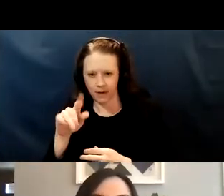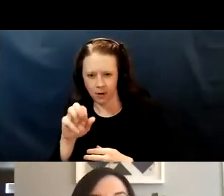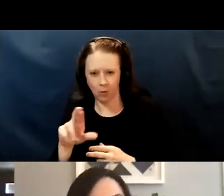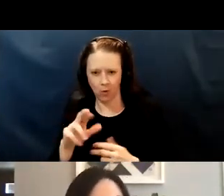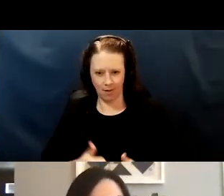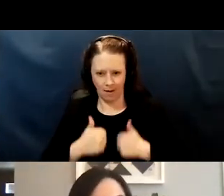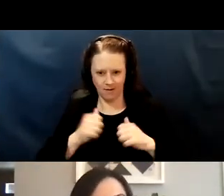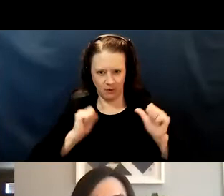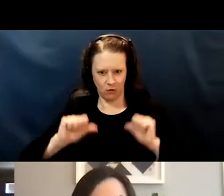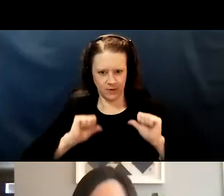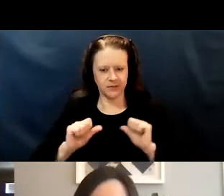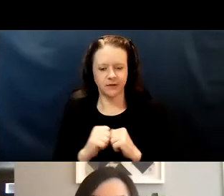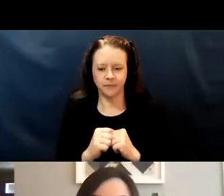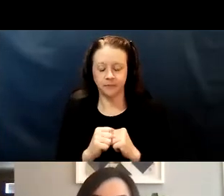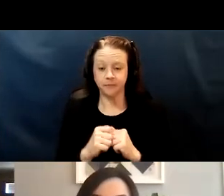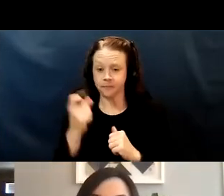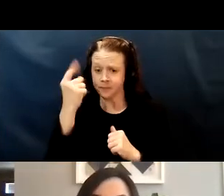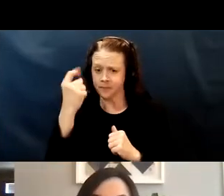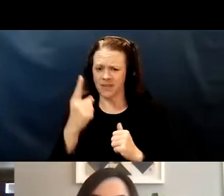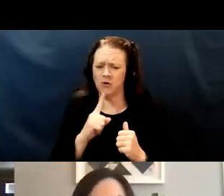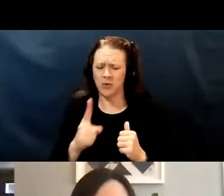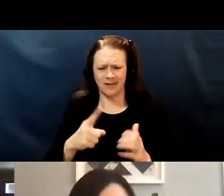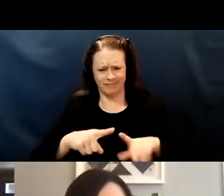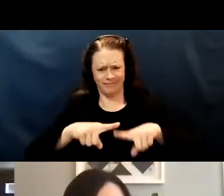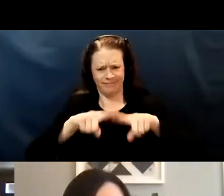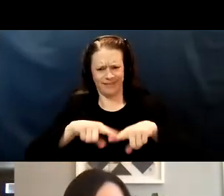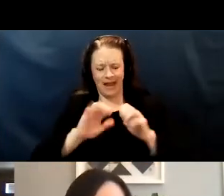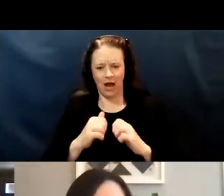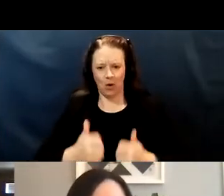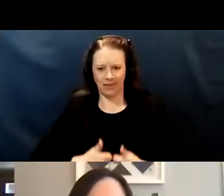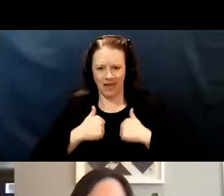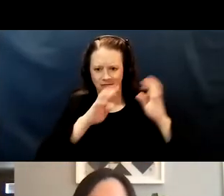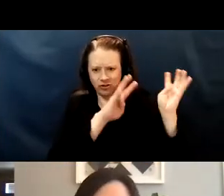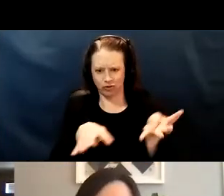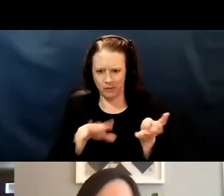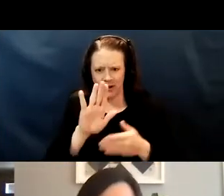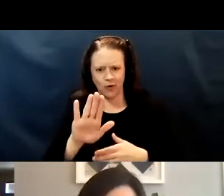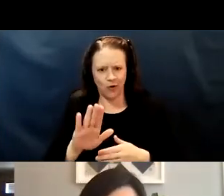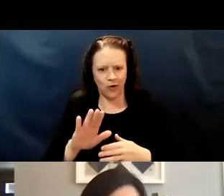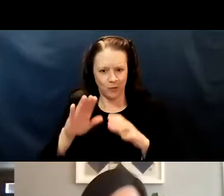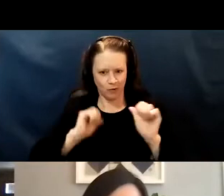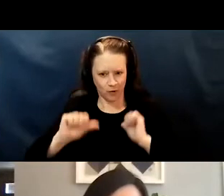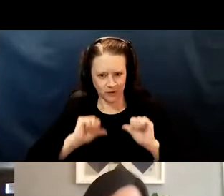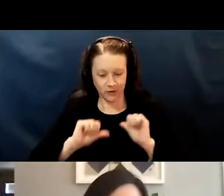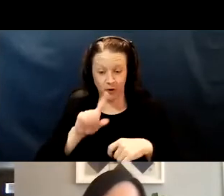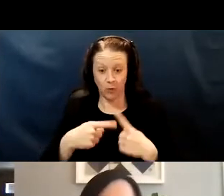It really depends how you are livestreaming your performances. But when we're thinking specifically about performances and